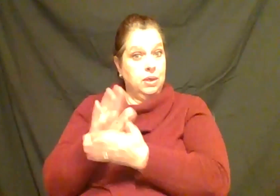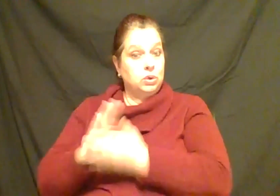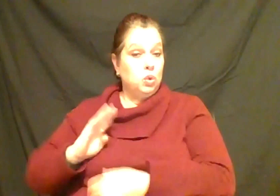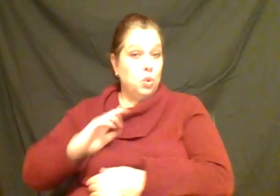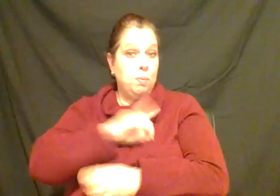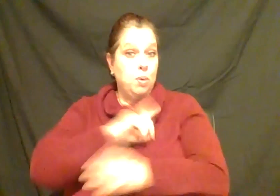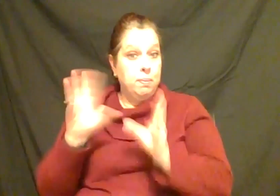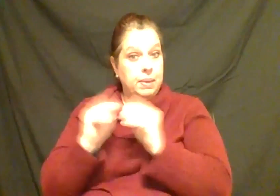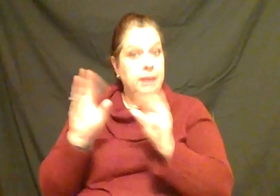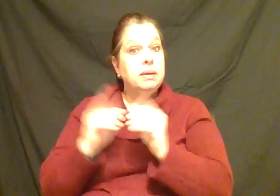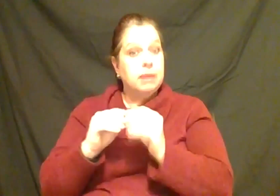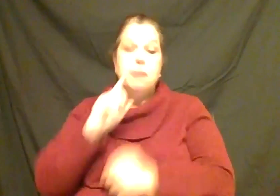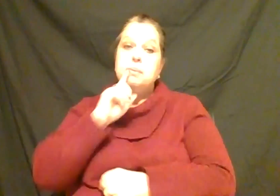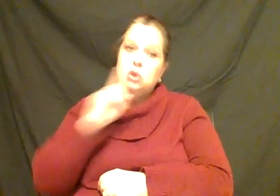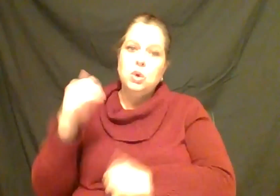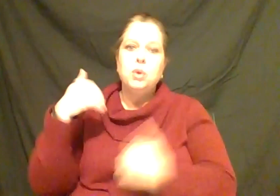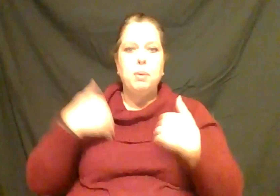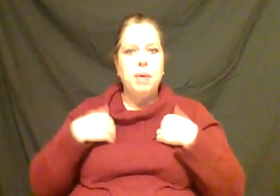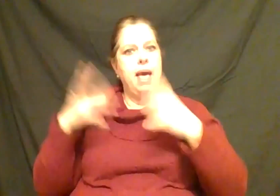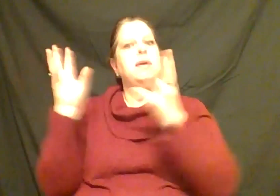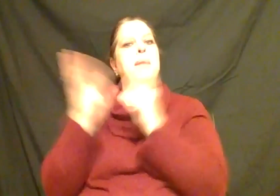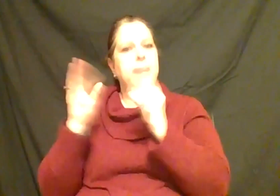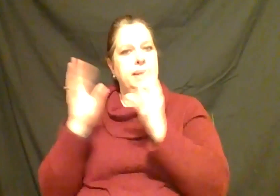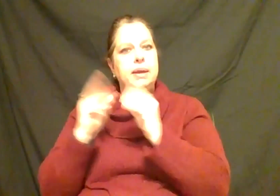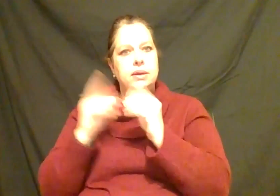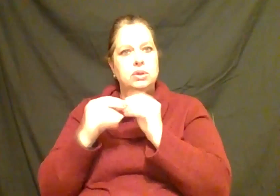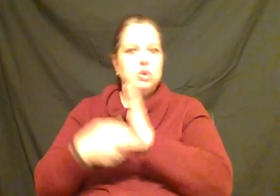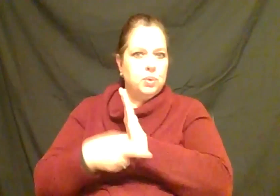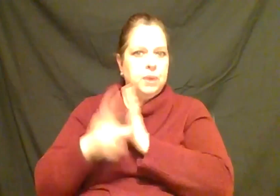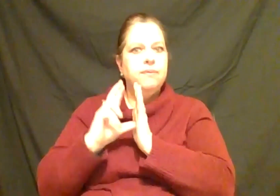are going to schedule meetings as they do every year to review what scheduling options are